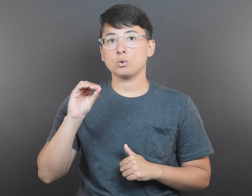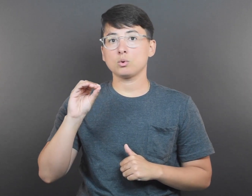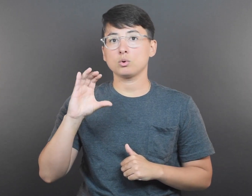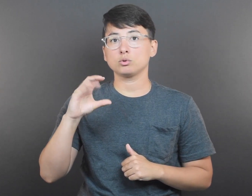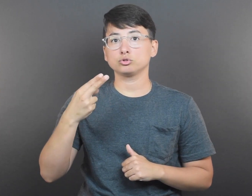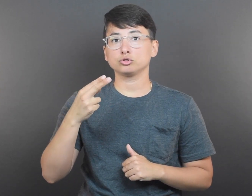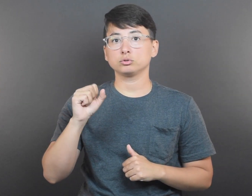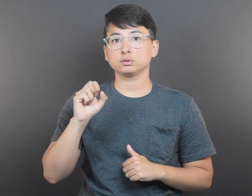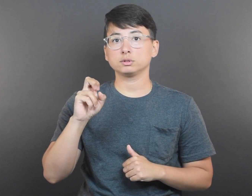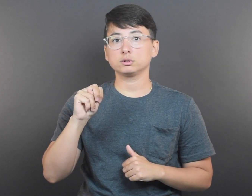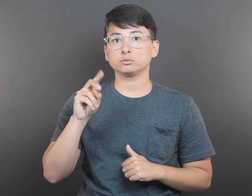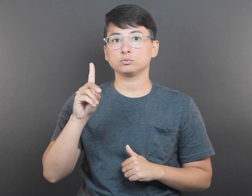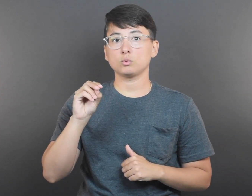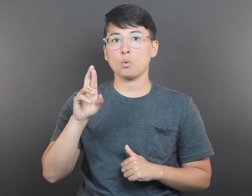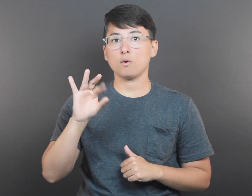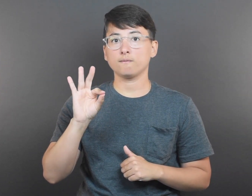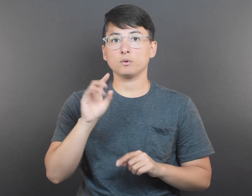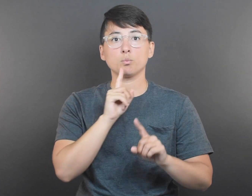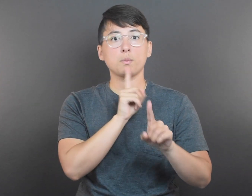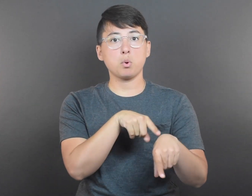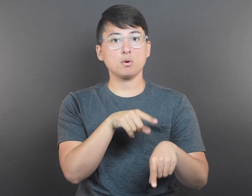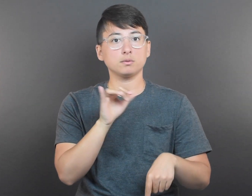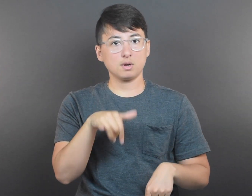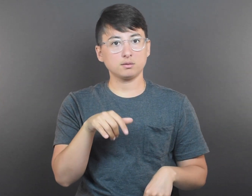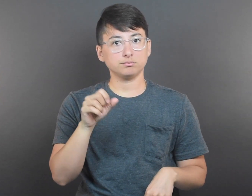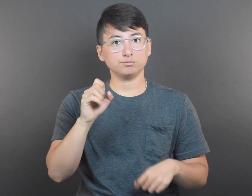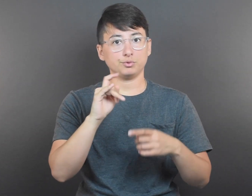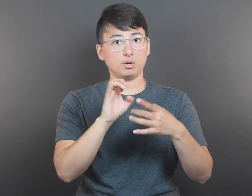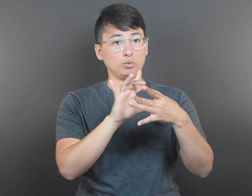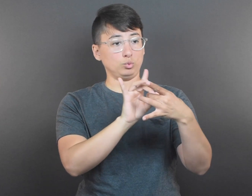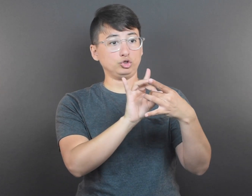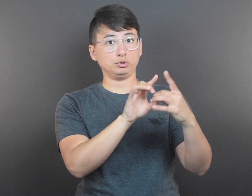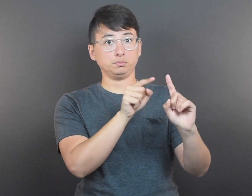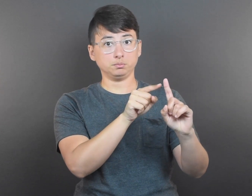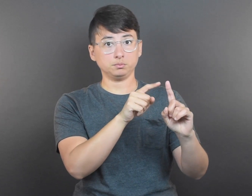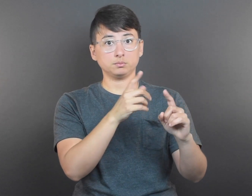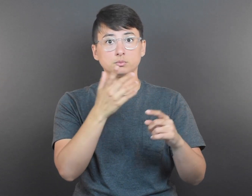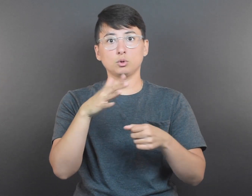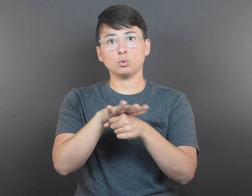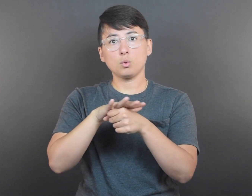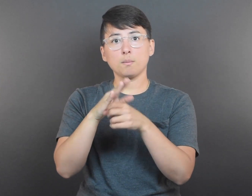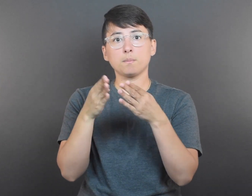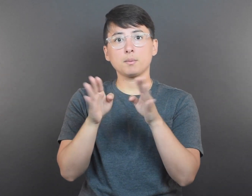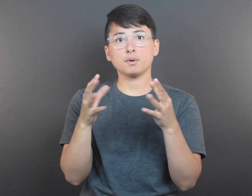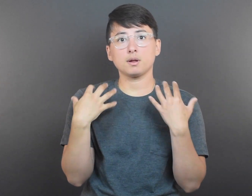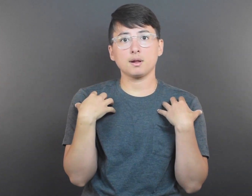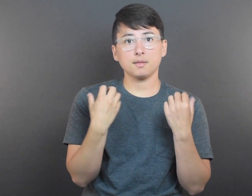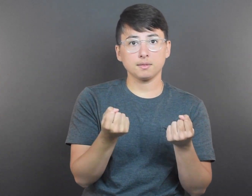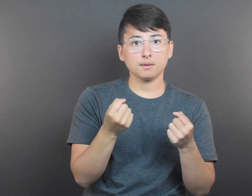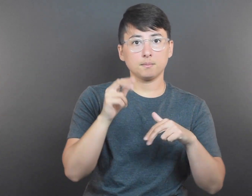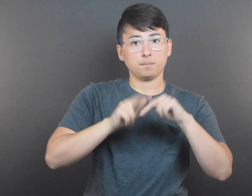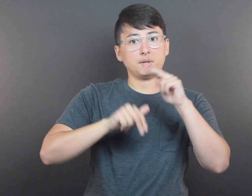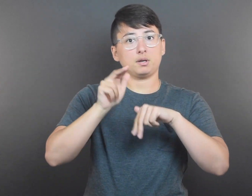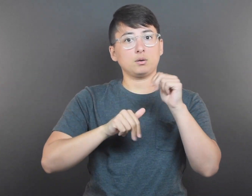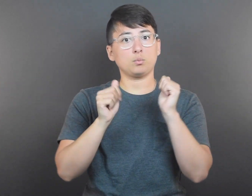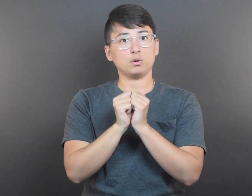that the relationships local public health has built with the community have been extremely